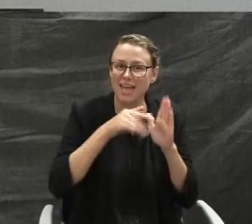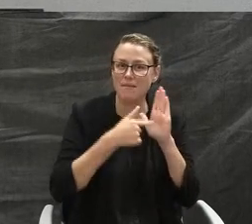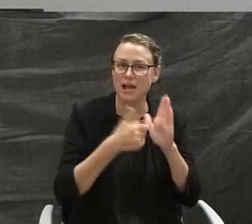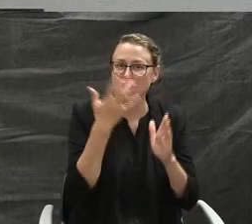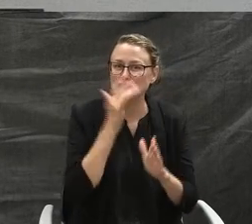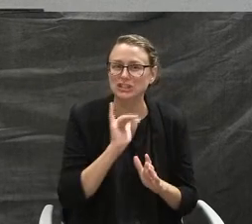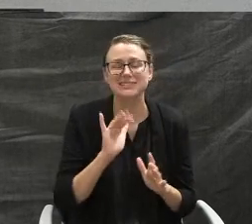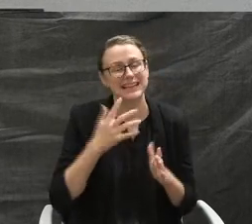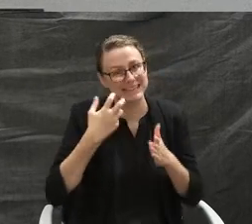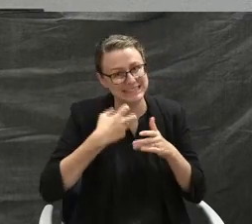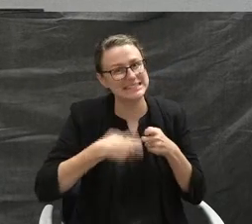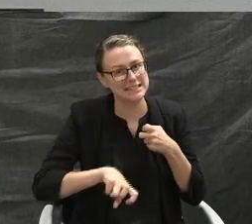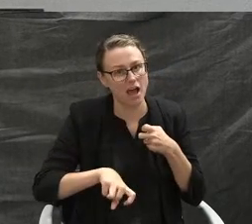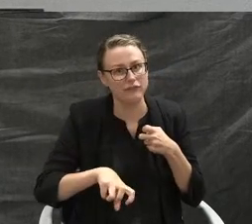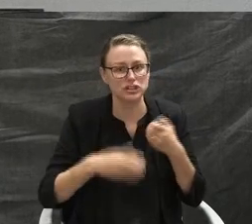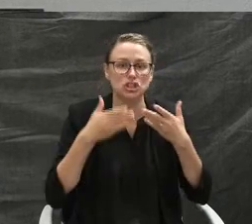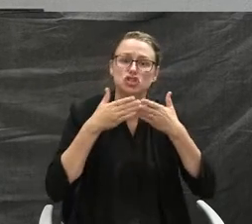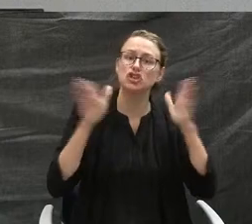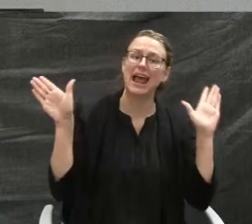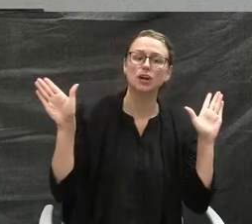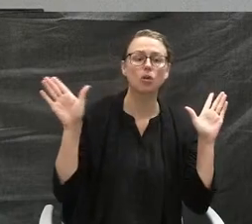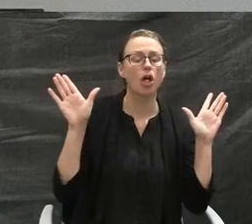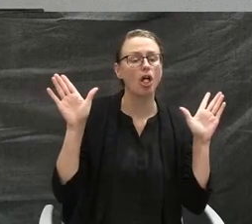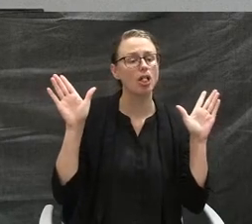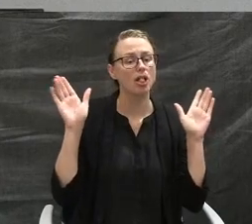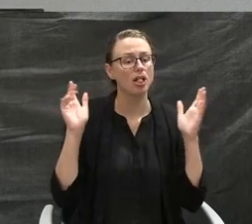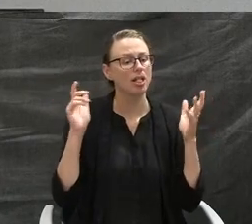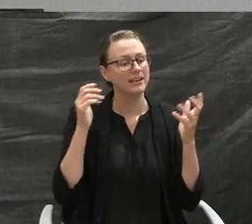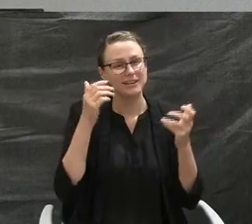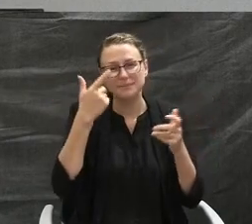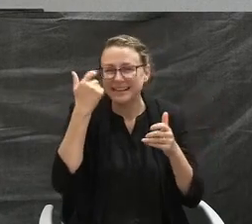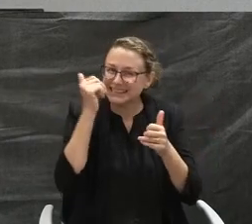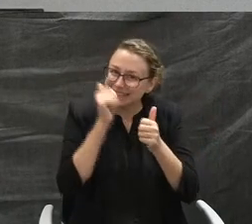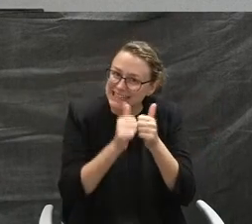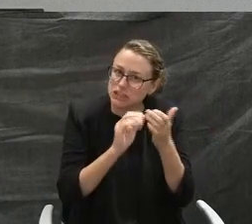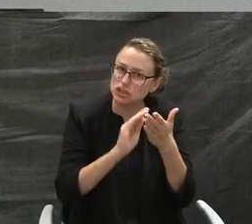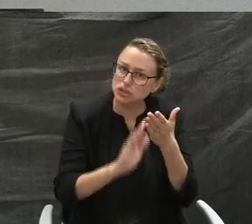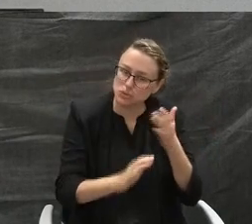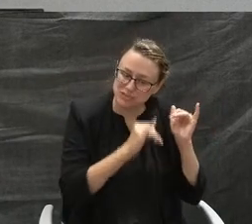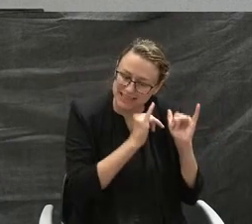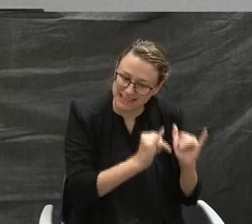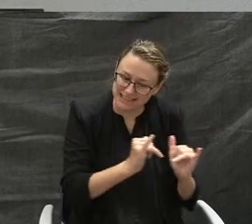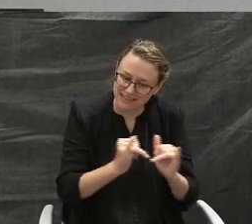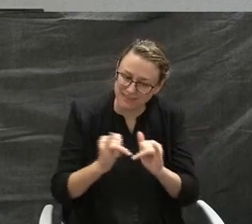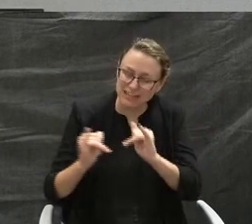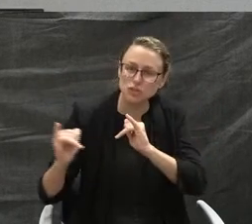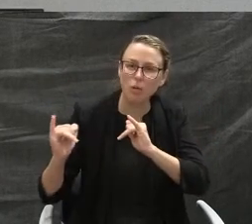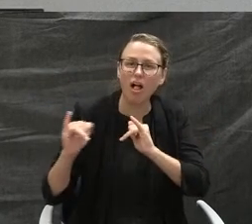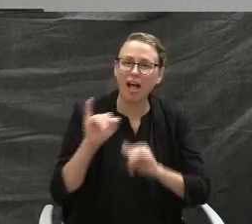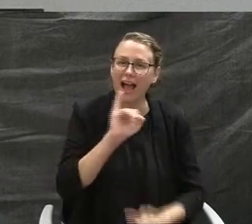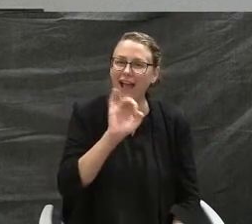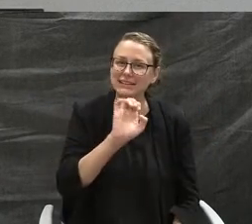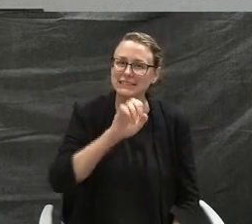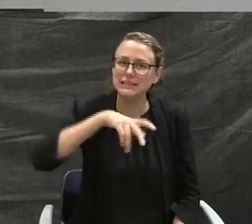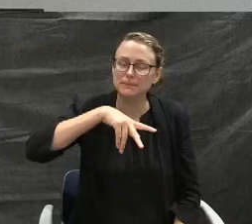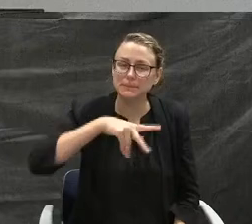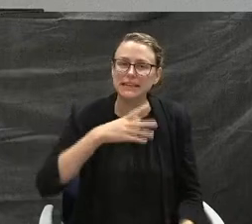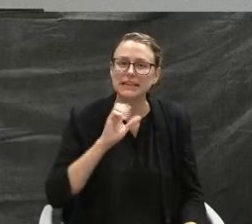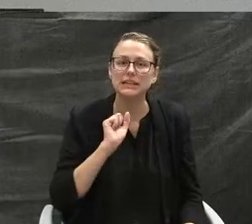Model of special education. Because each student has a individual learning plan and those teams will be meeting with